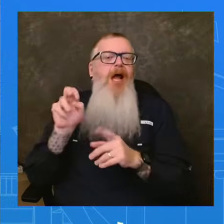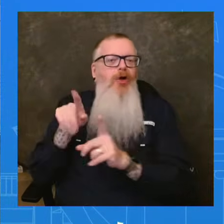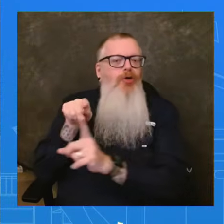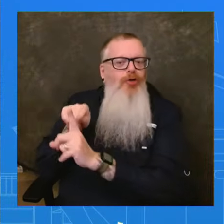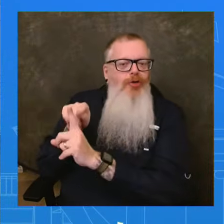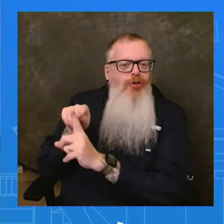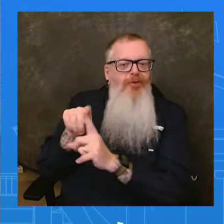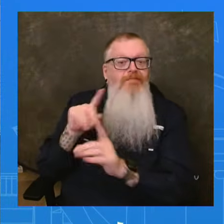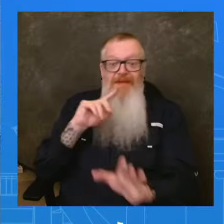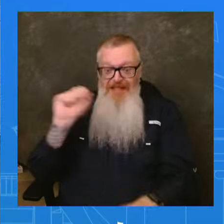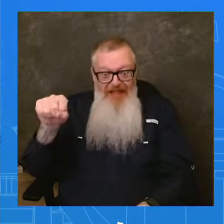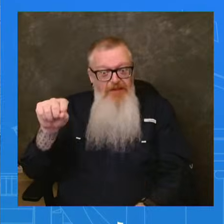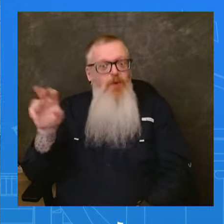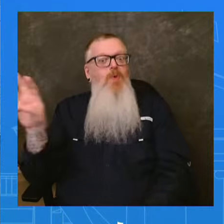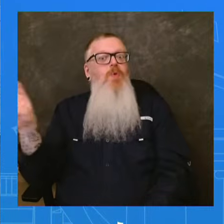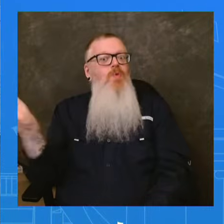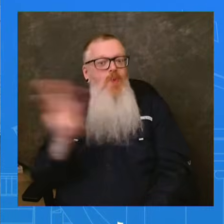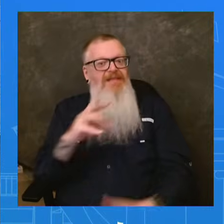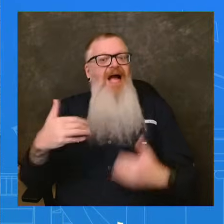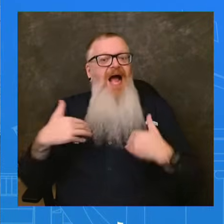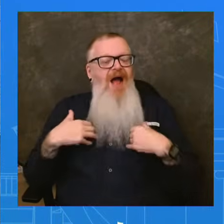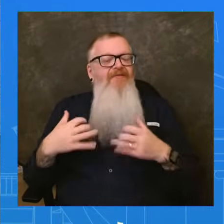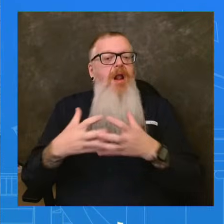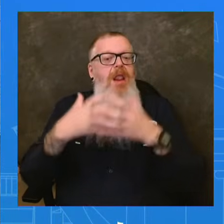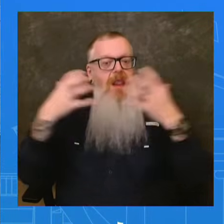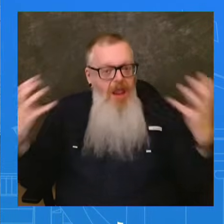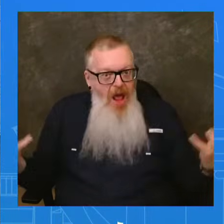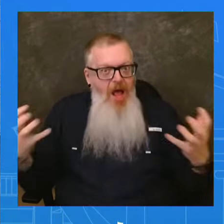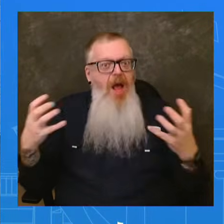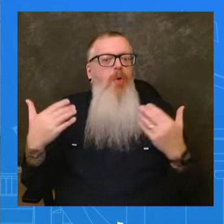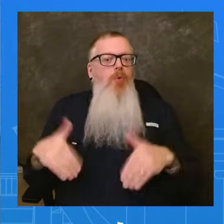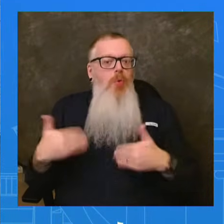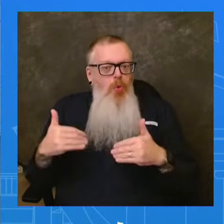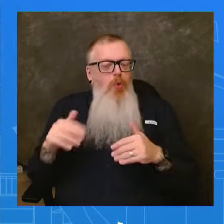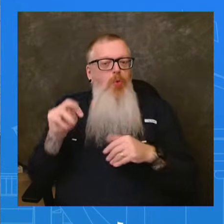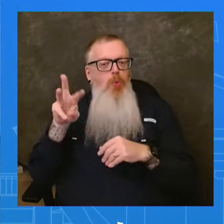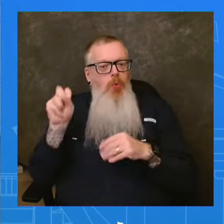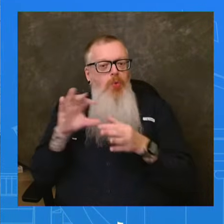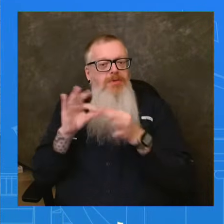is going to have significant threats as well. And that's why I've also got incident management teams